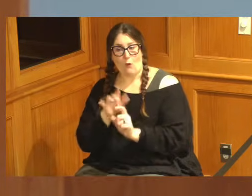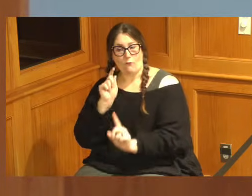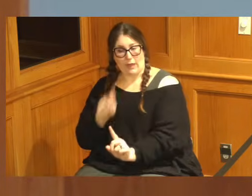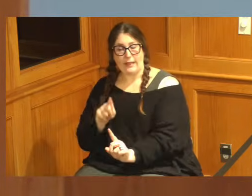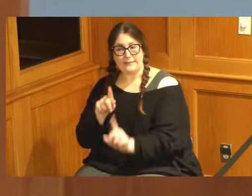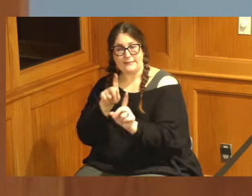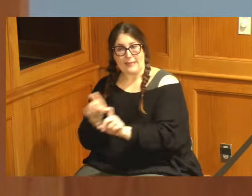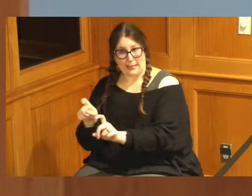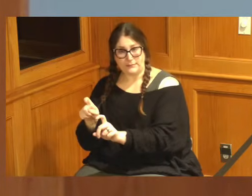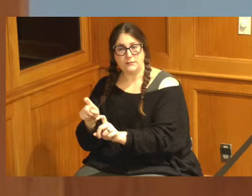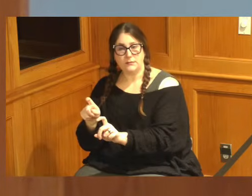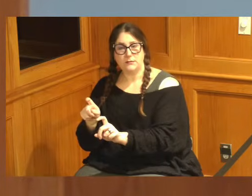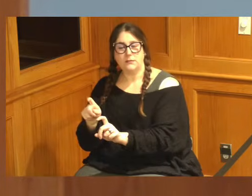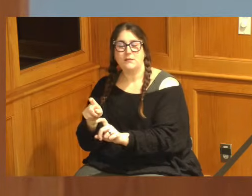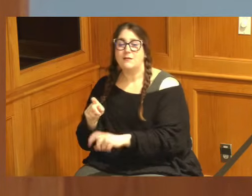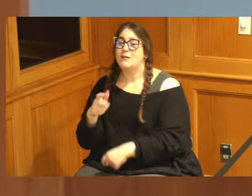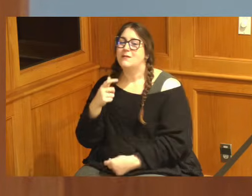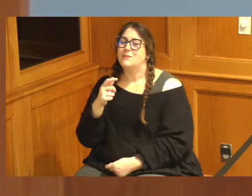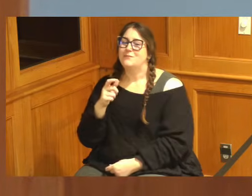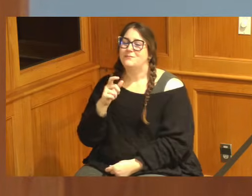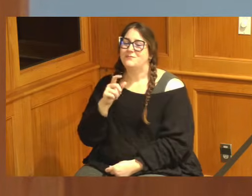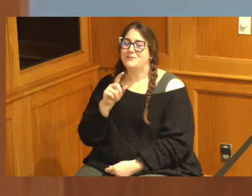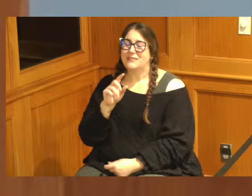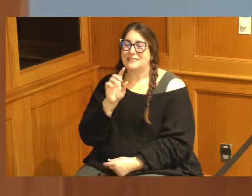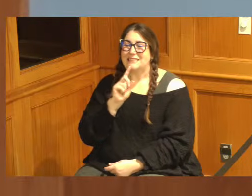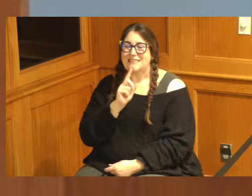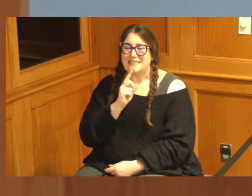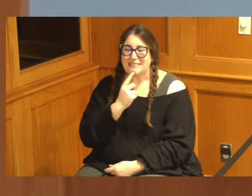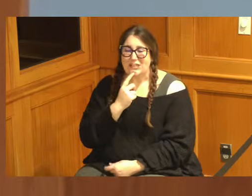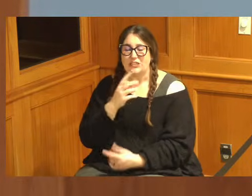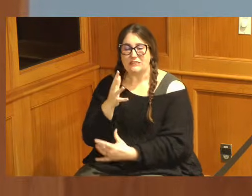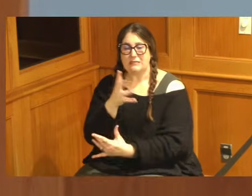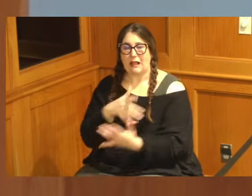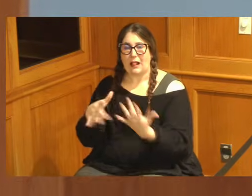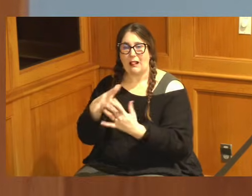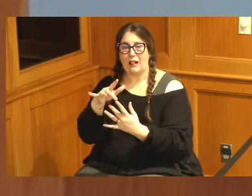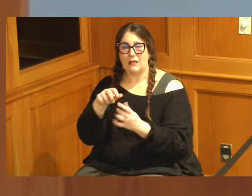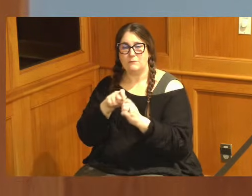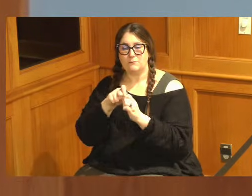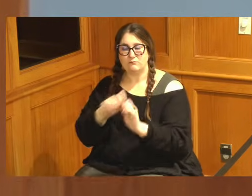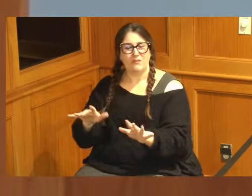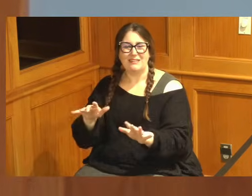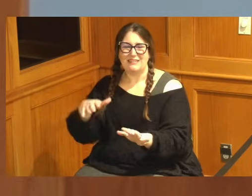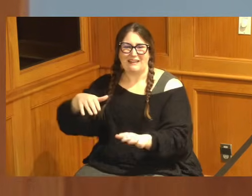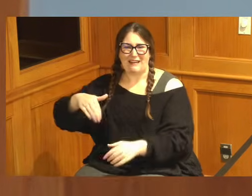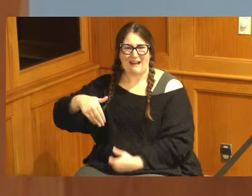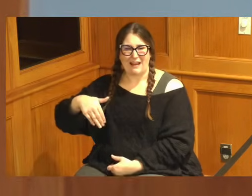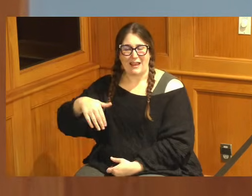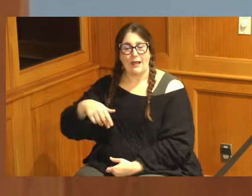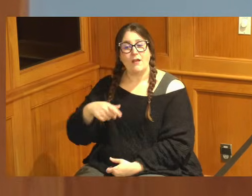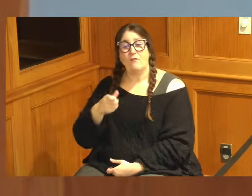test. We are not seeing significant circulation at this exact moment but from past few years from